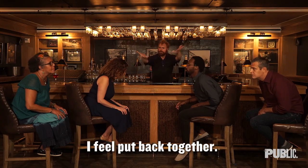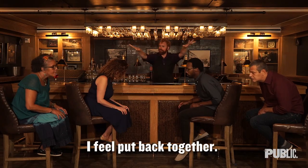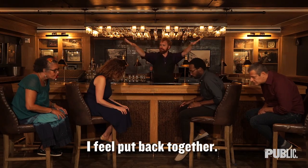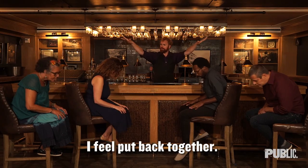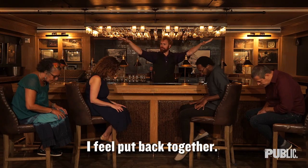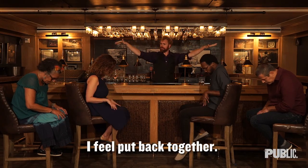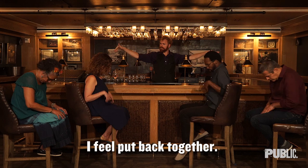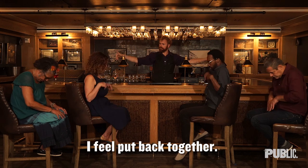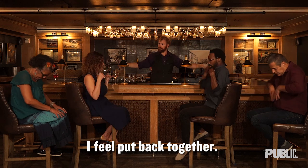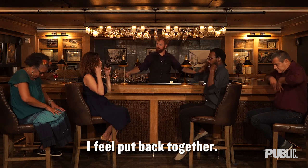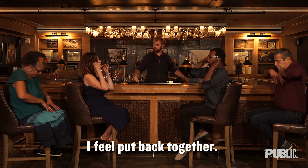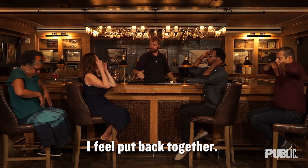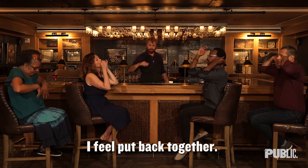I feel put back together.